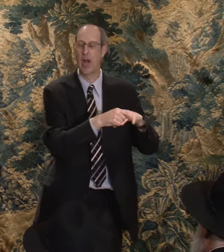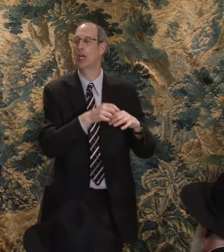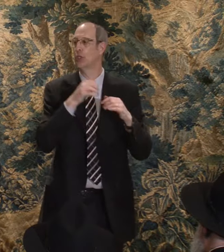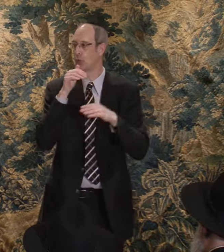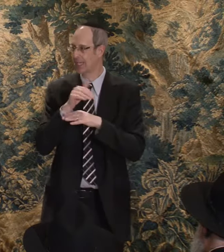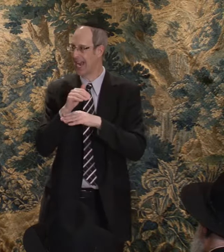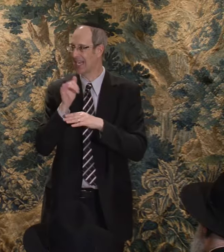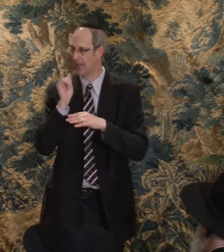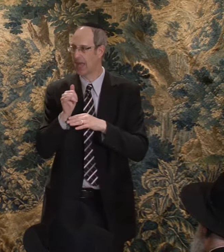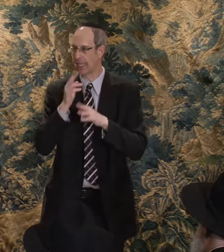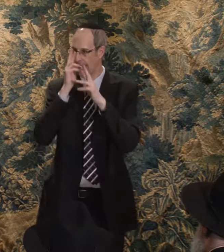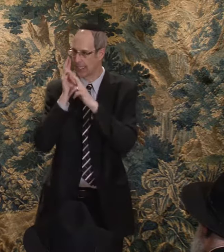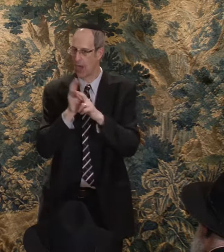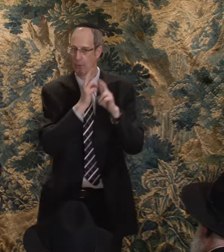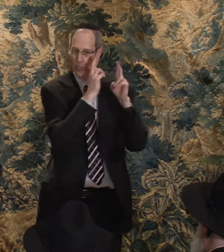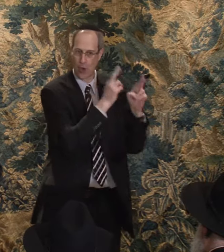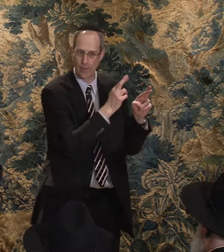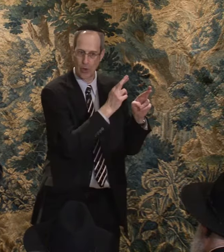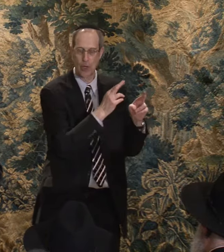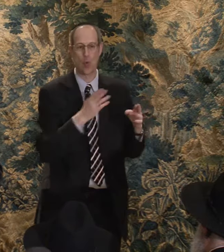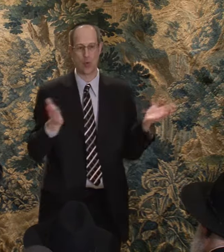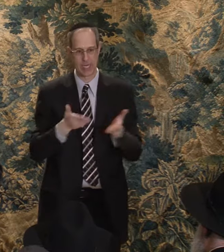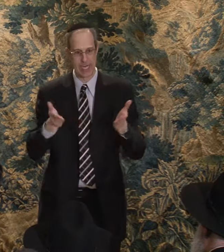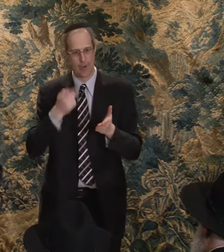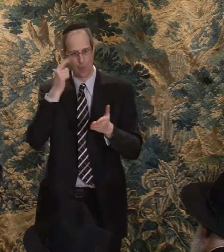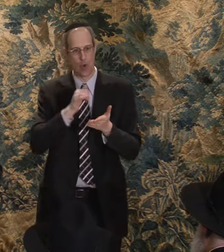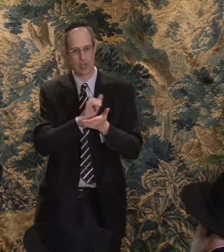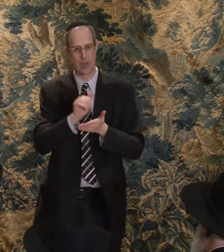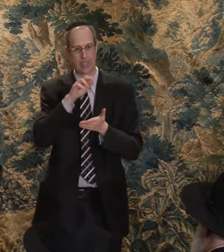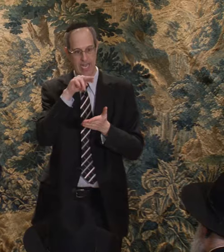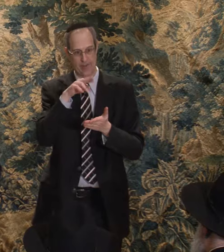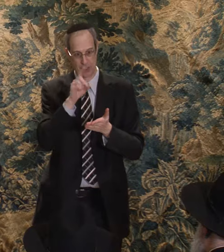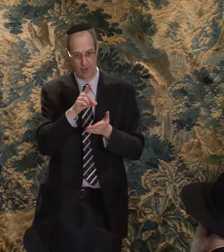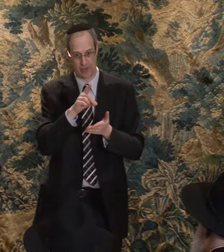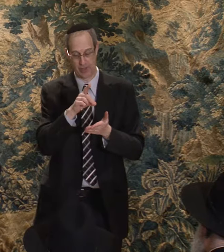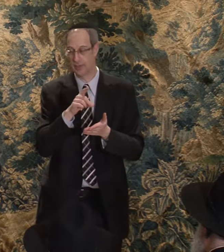here for nefesh Javed we come Burroughs goes oh ma khyen they wish to meet